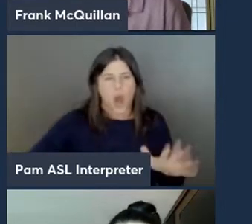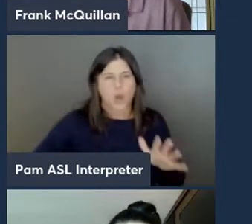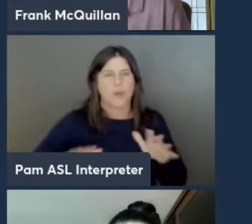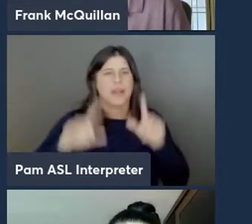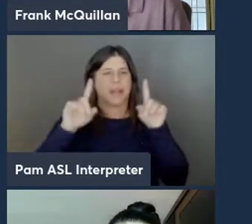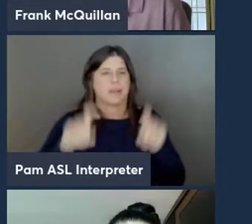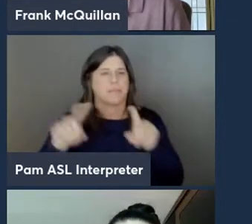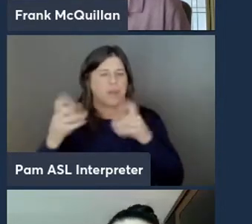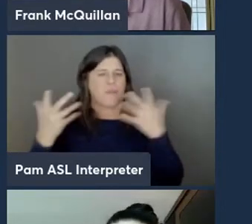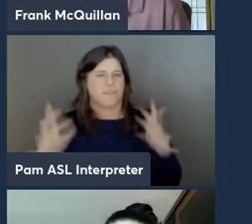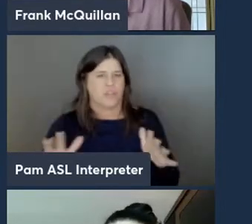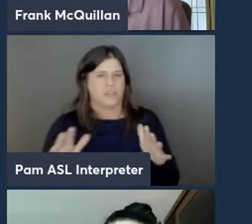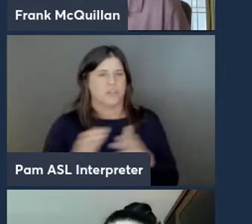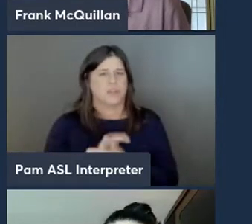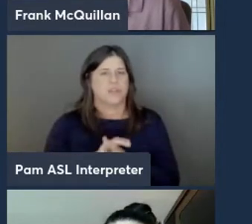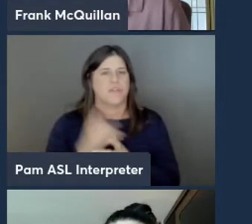that we have four highlighted categories.